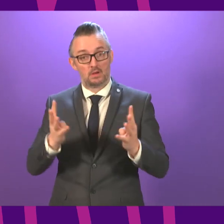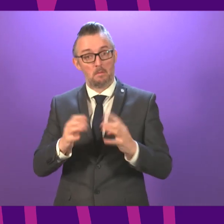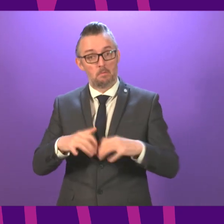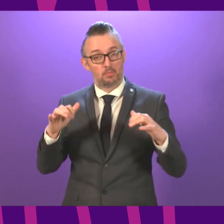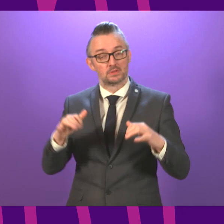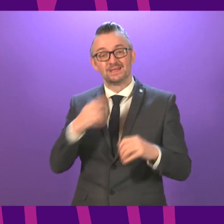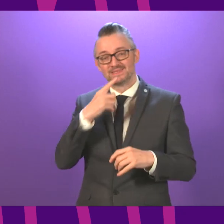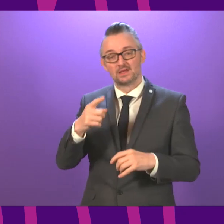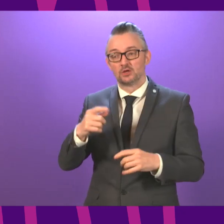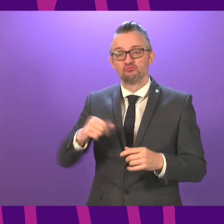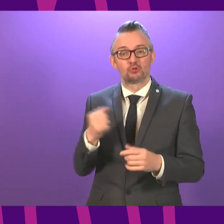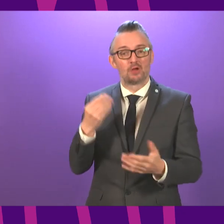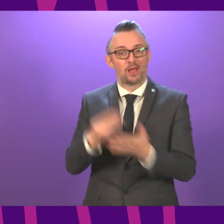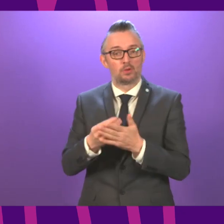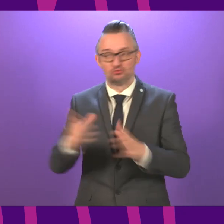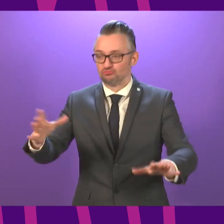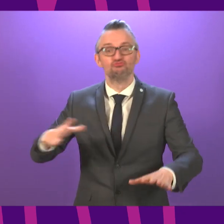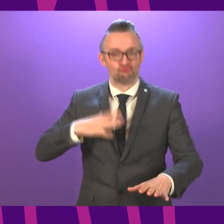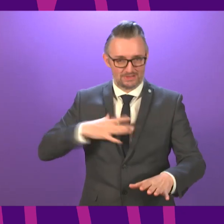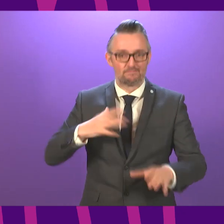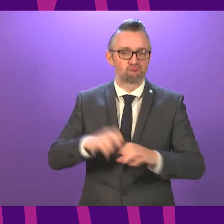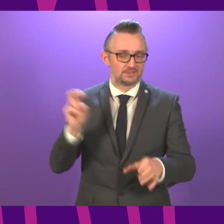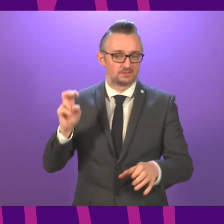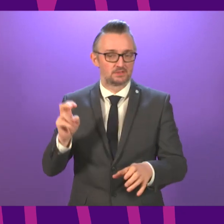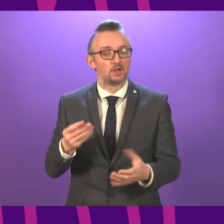Brexit. The financial services sector, for example, has taken all the necessary steps